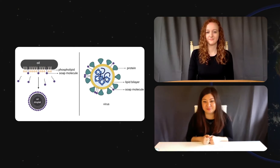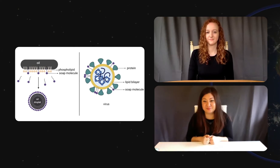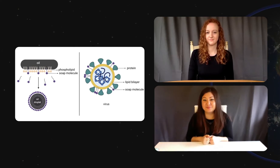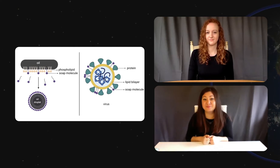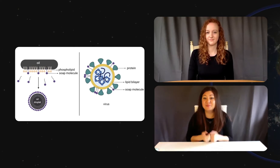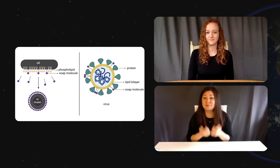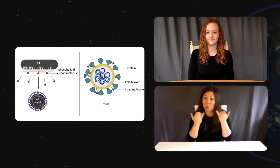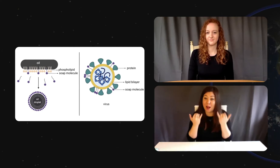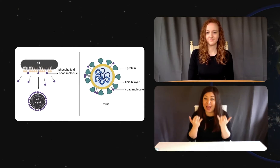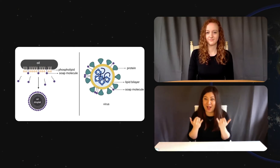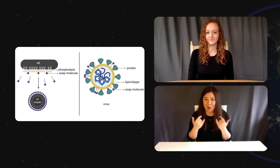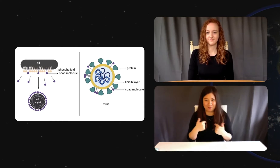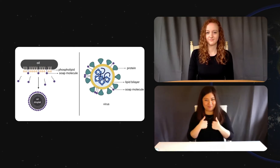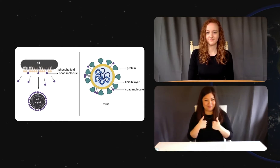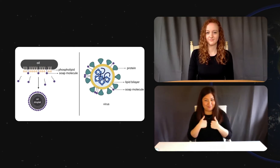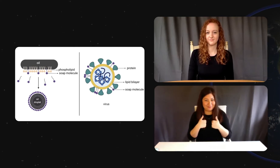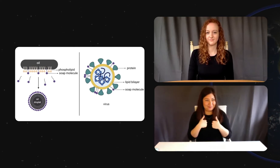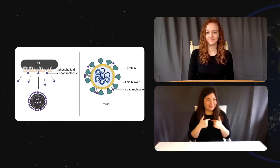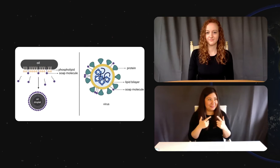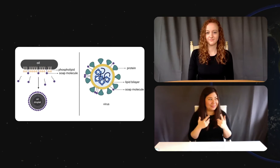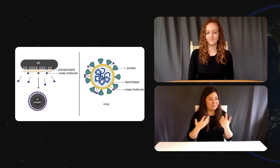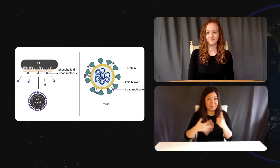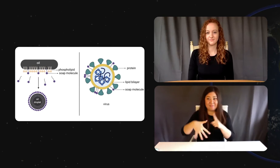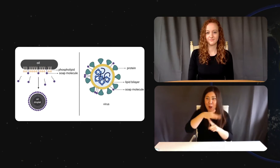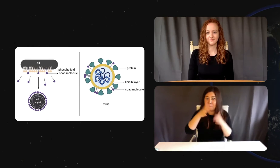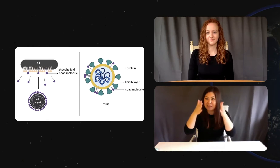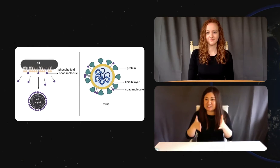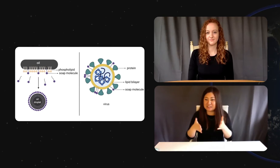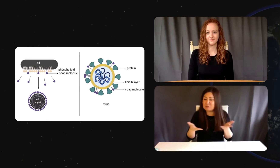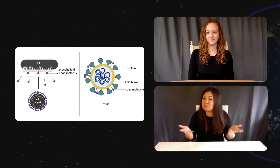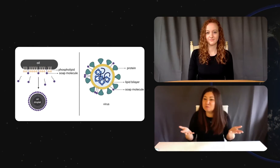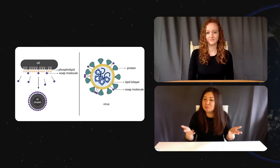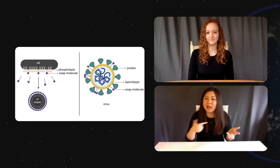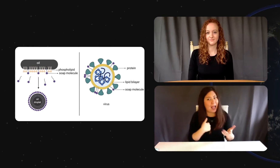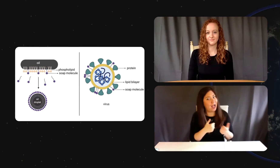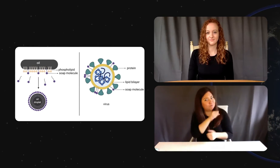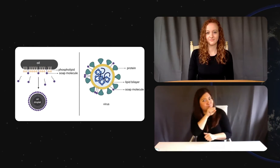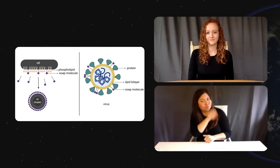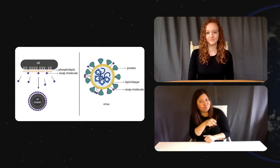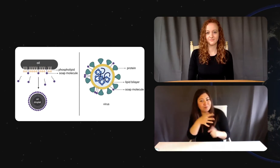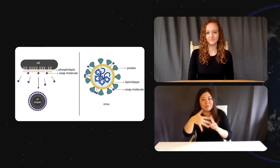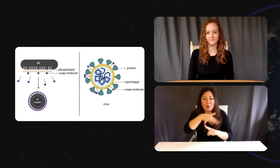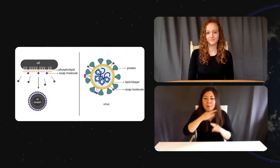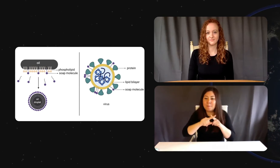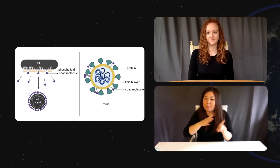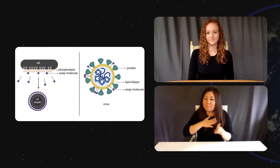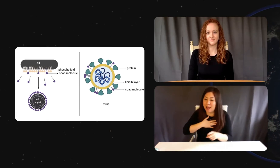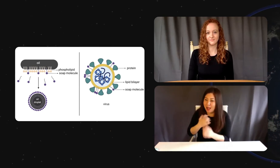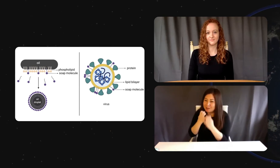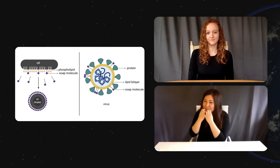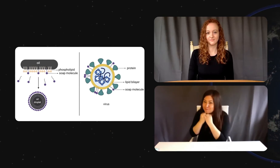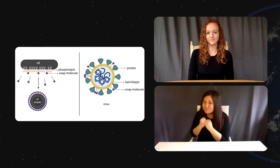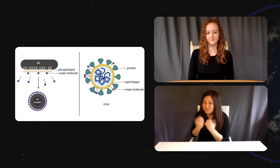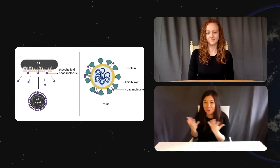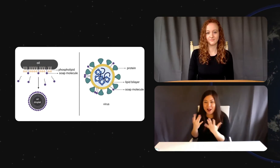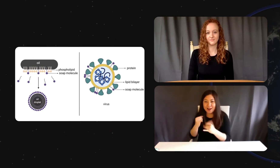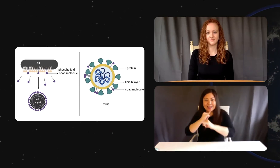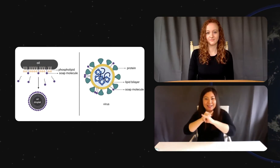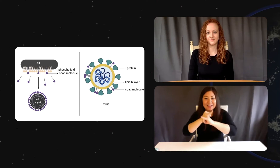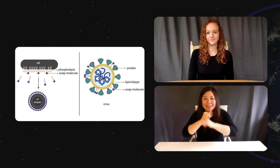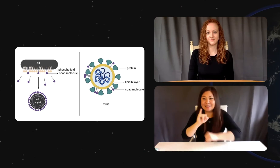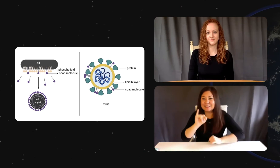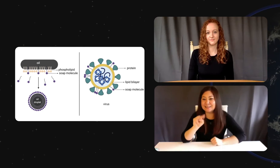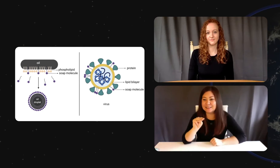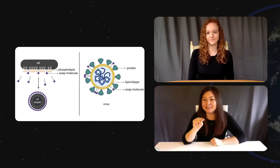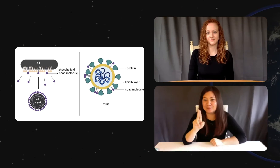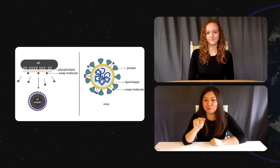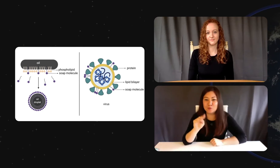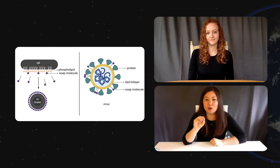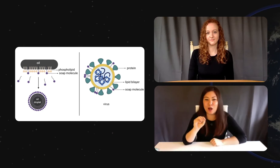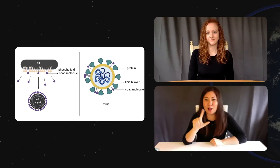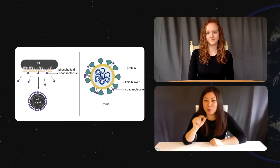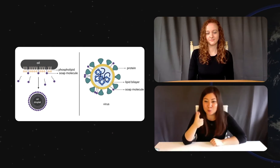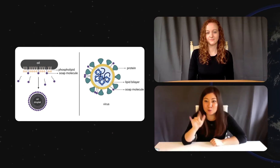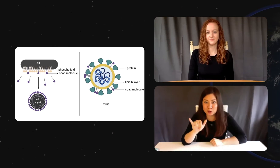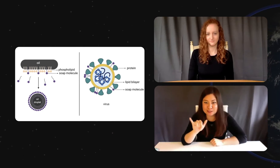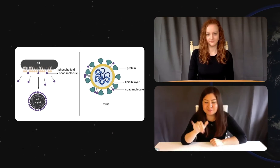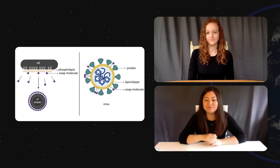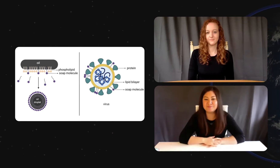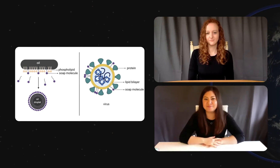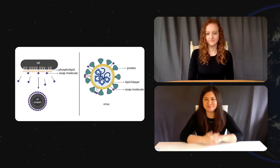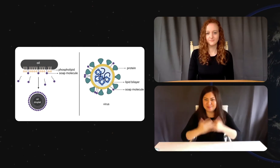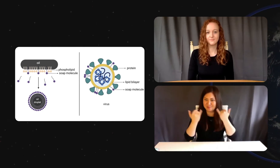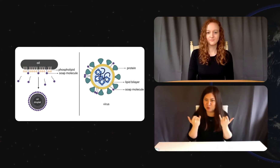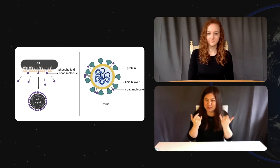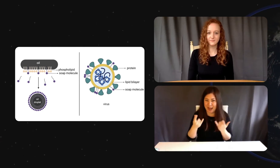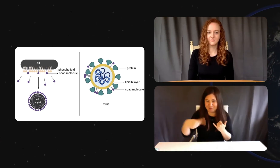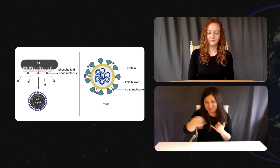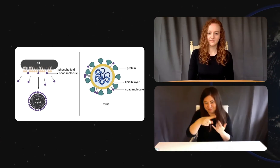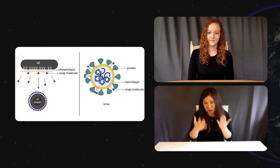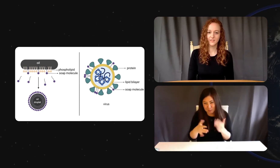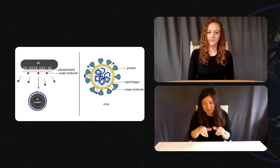Now, my passion is really immunology.